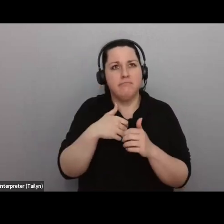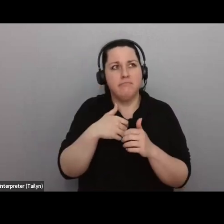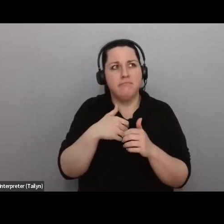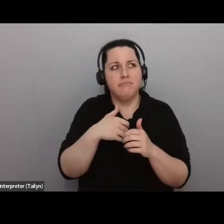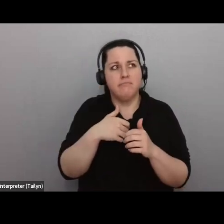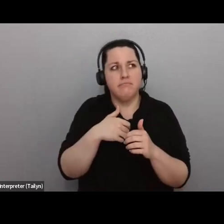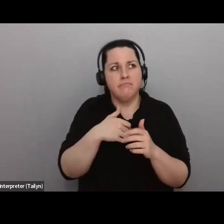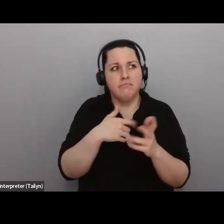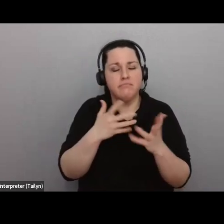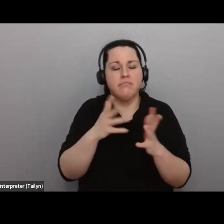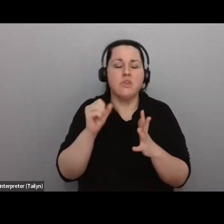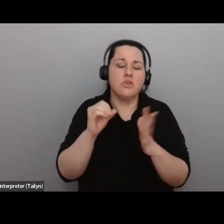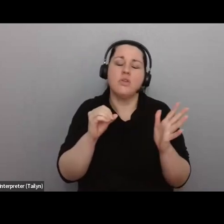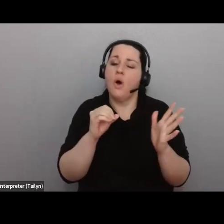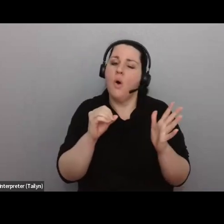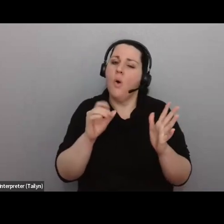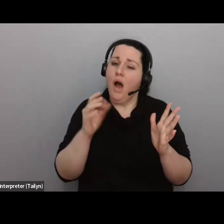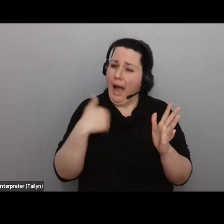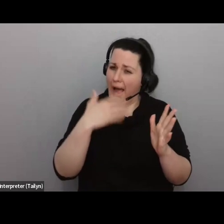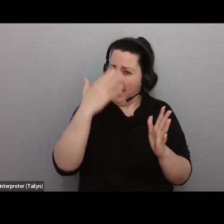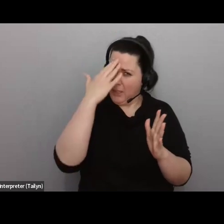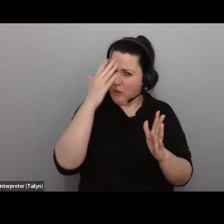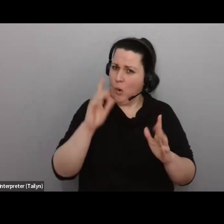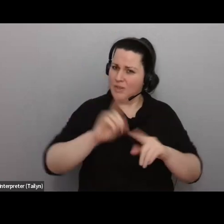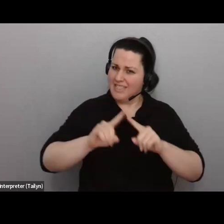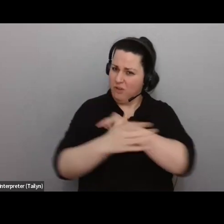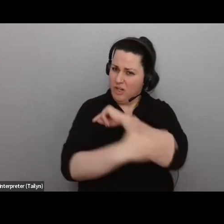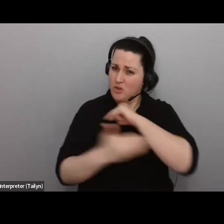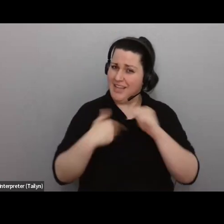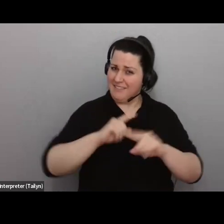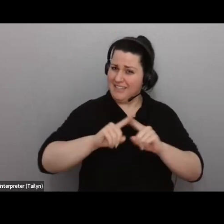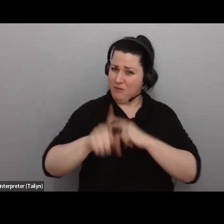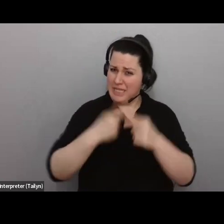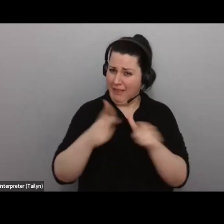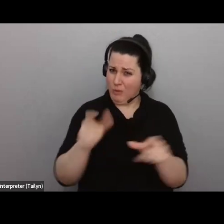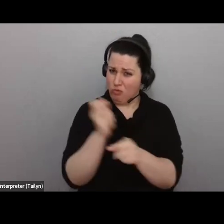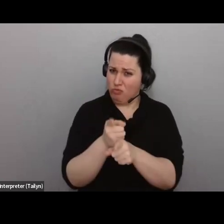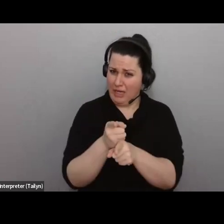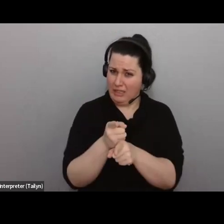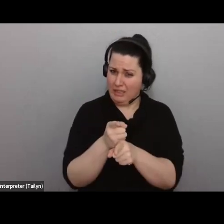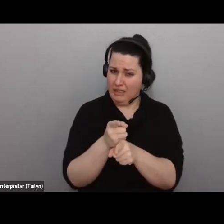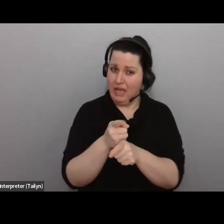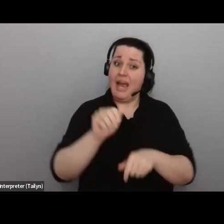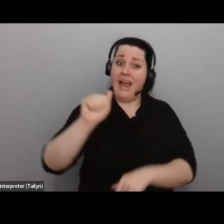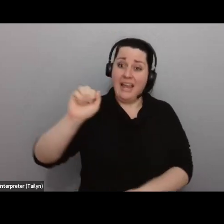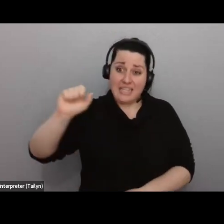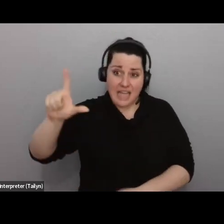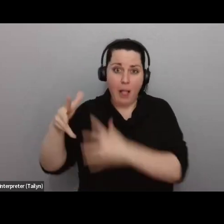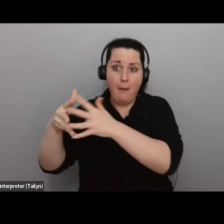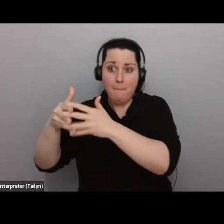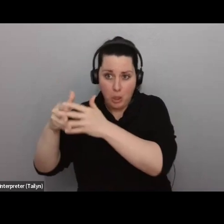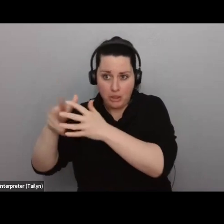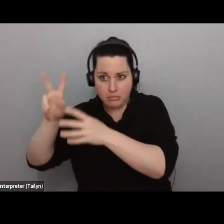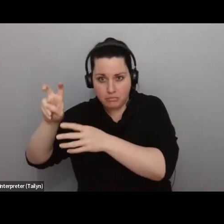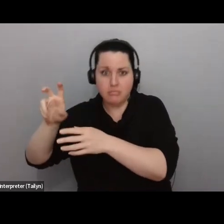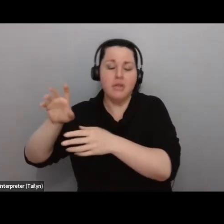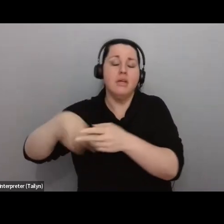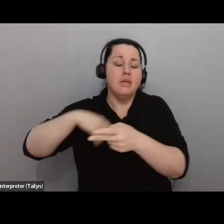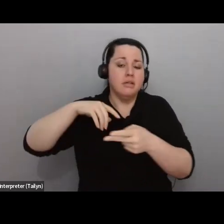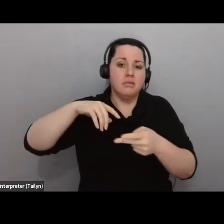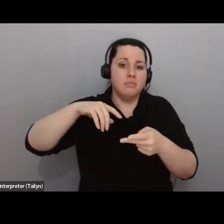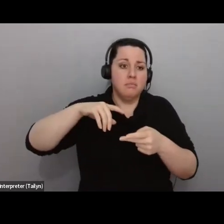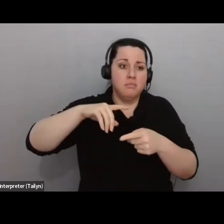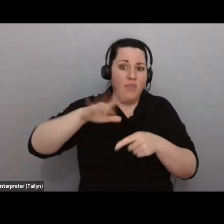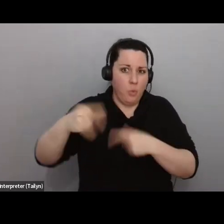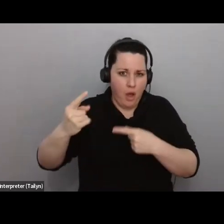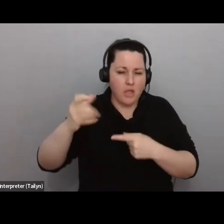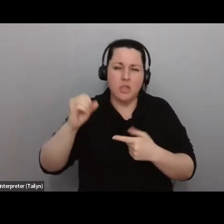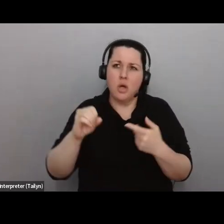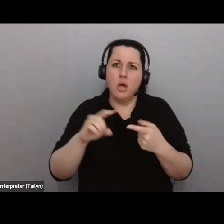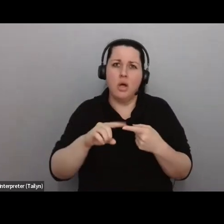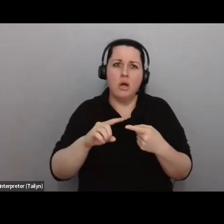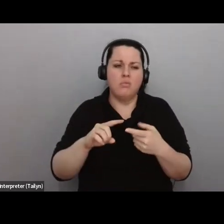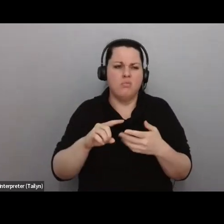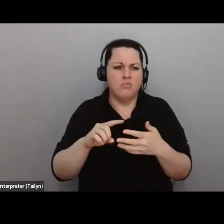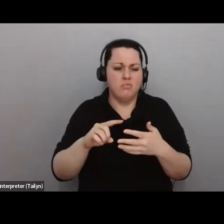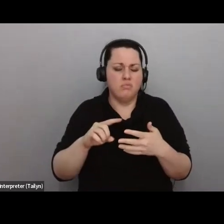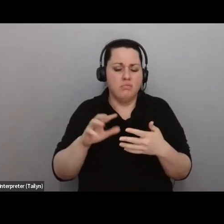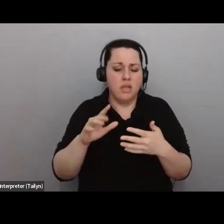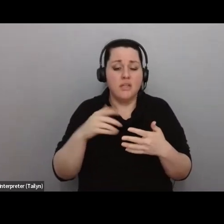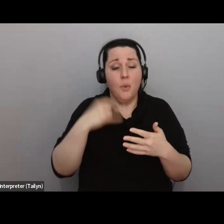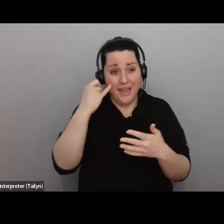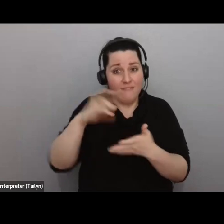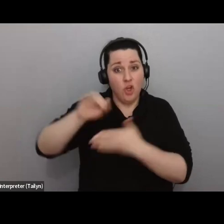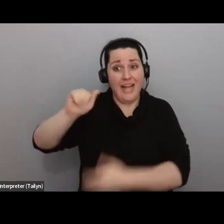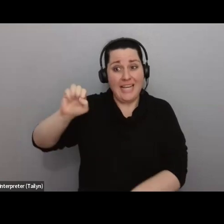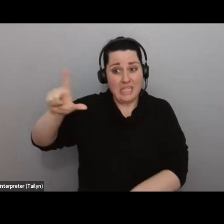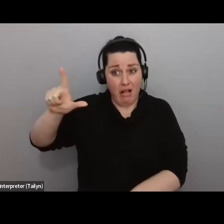mlong: there are different sign languages in different countries, right? American sign language is one, but, so if you learn American sign language